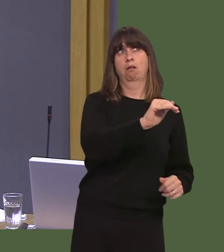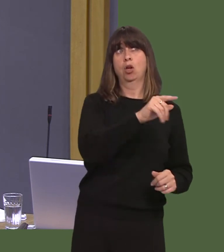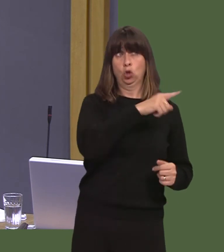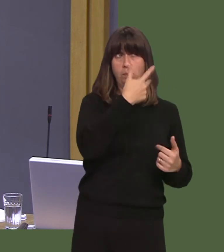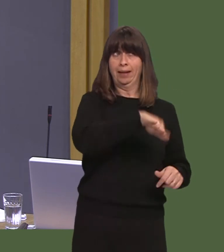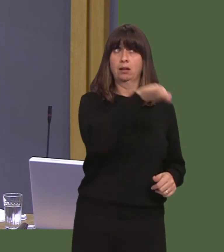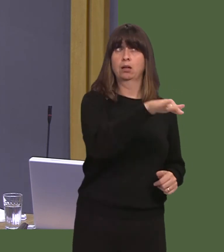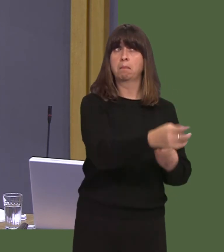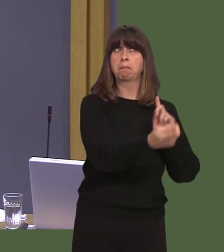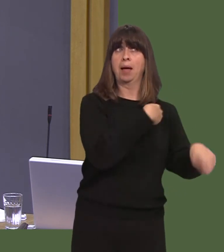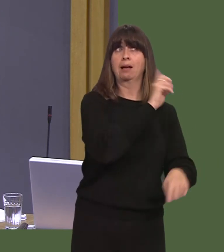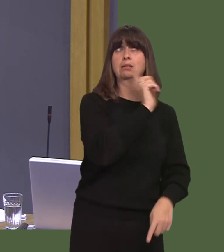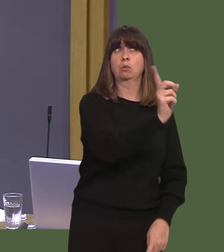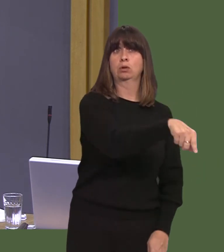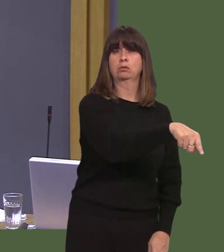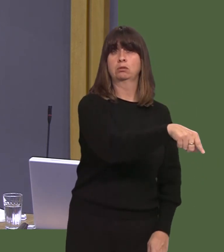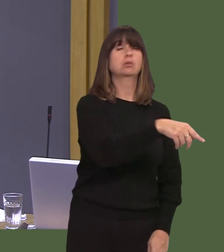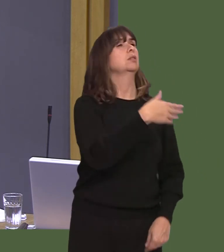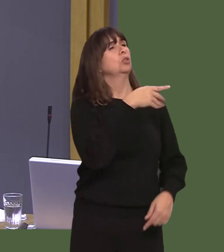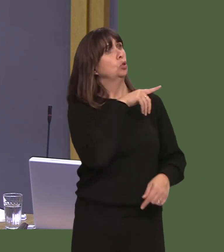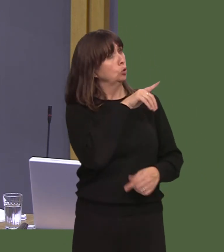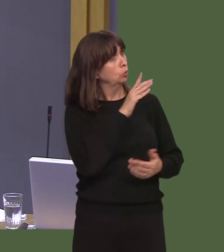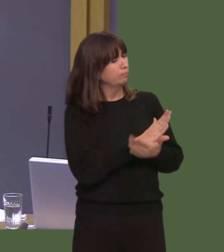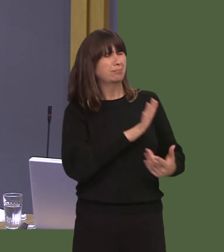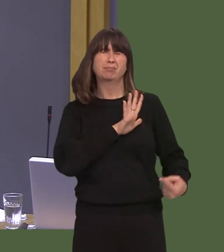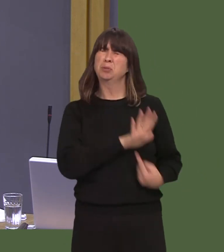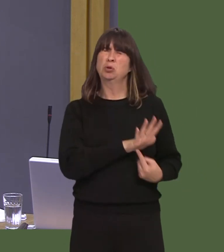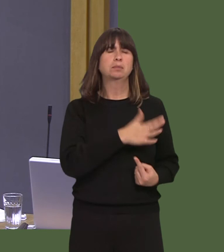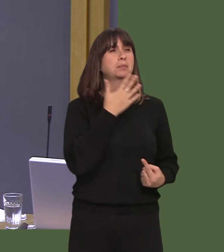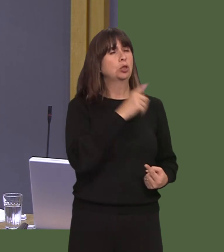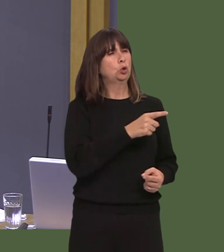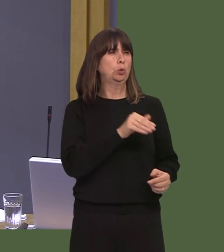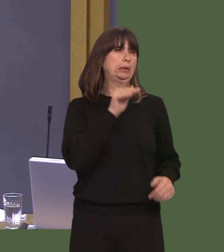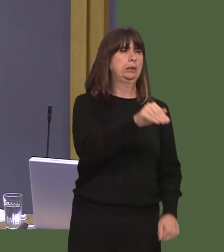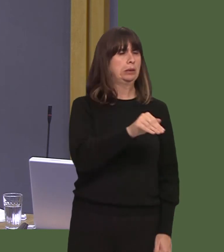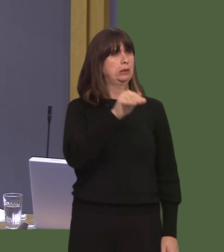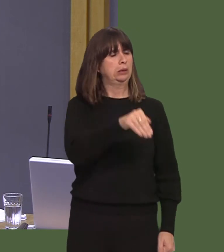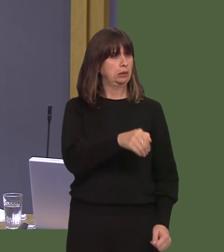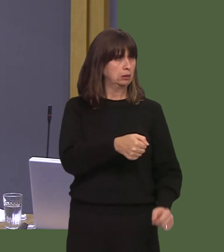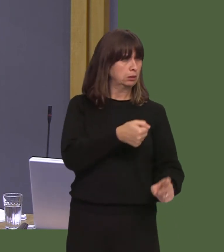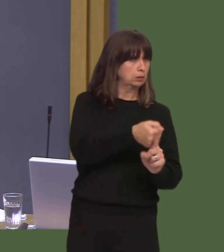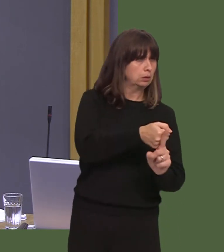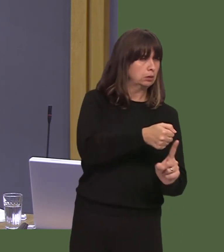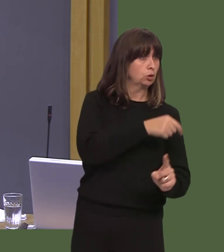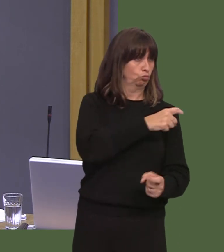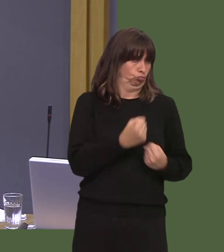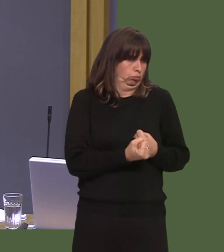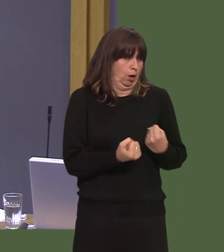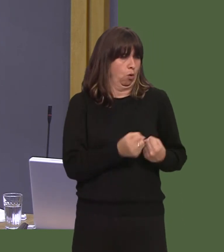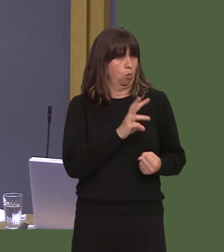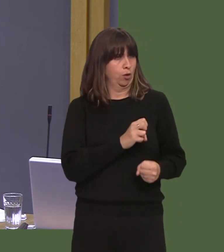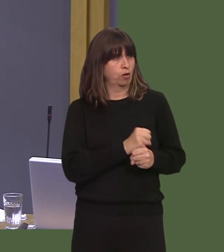But, more importantly, will you give a commitment to push as much as possible as Welsh Government